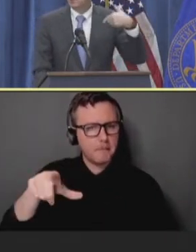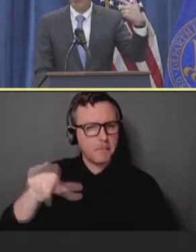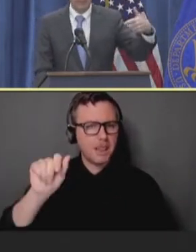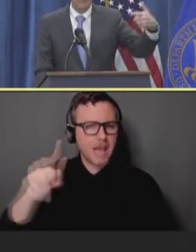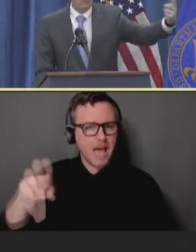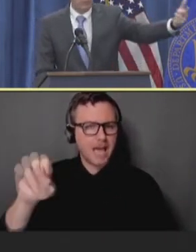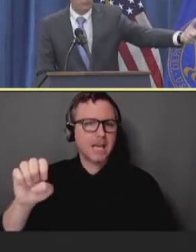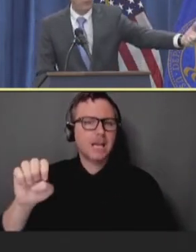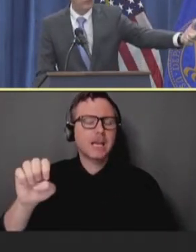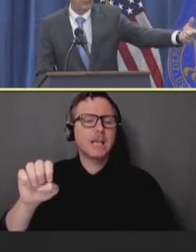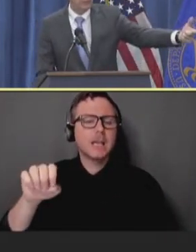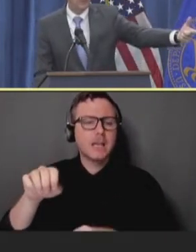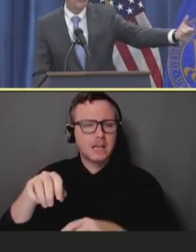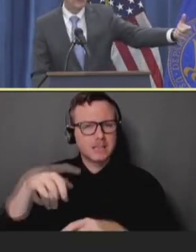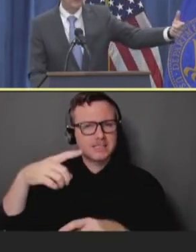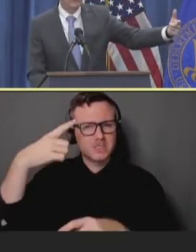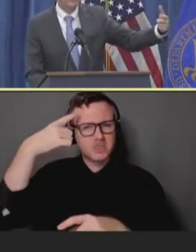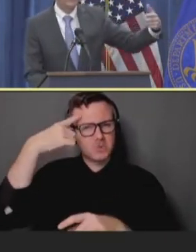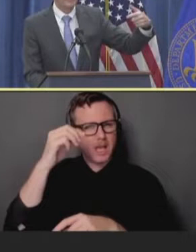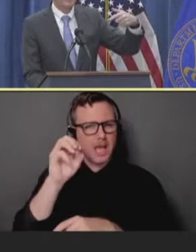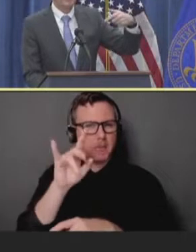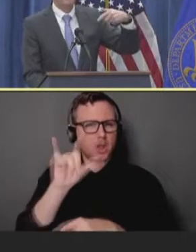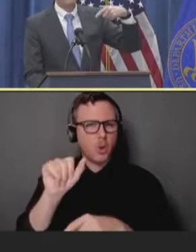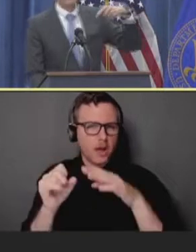of people who eventually develop symptoms.